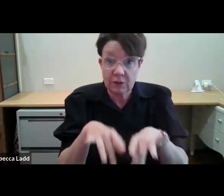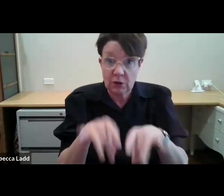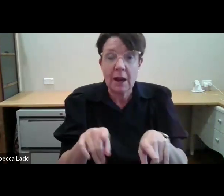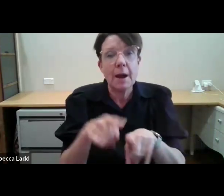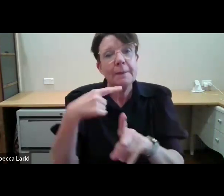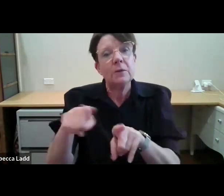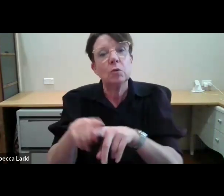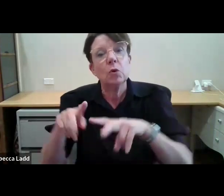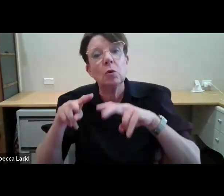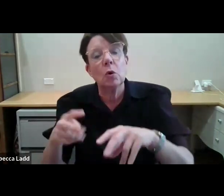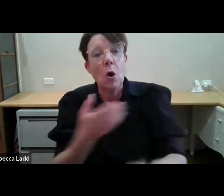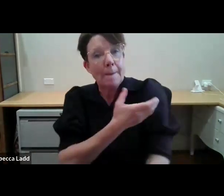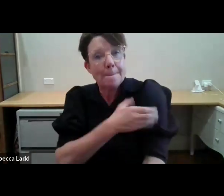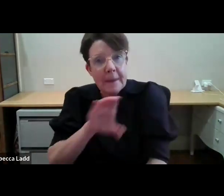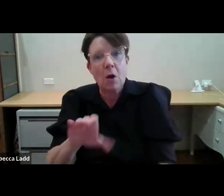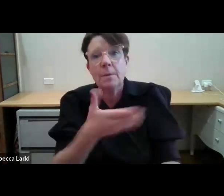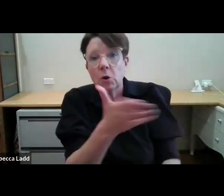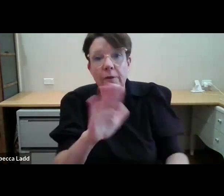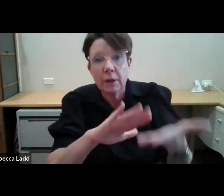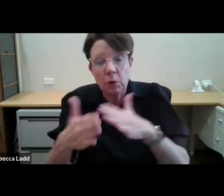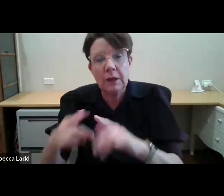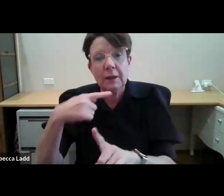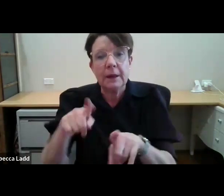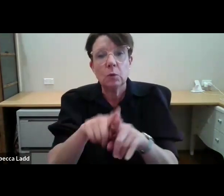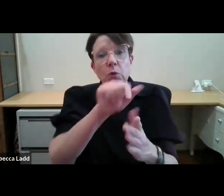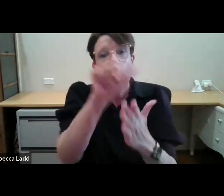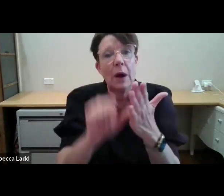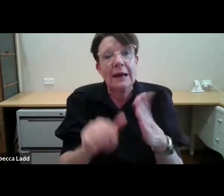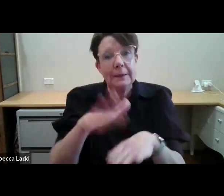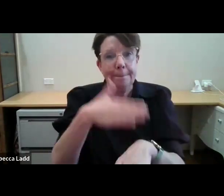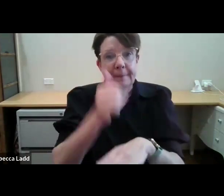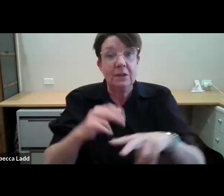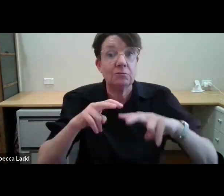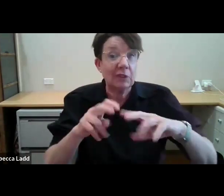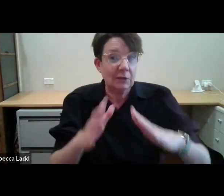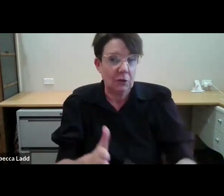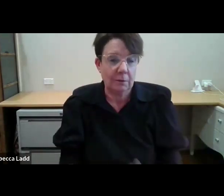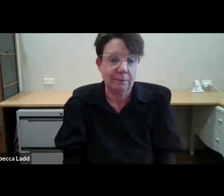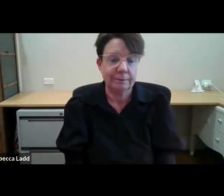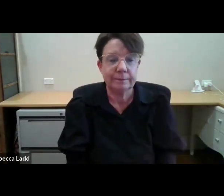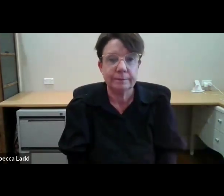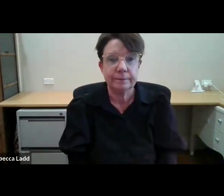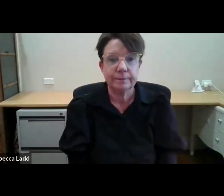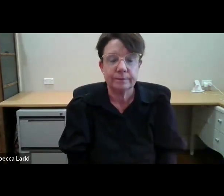scientists who work on the frontline and Artists at